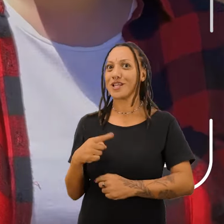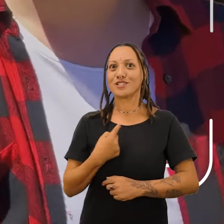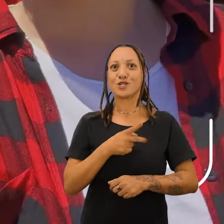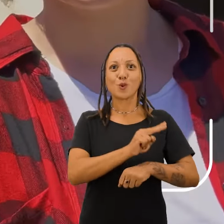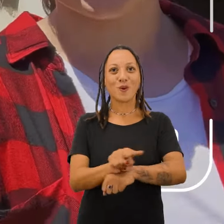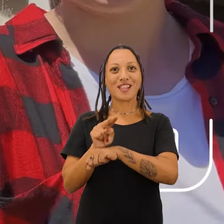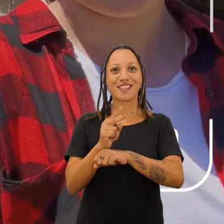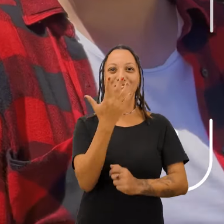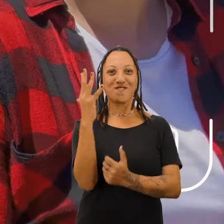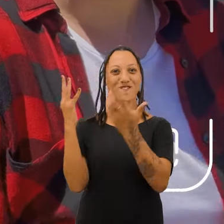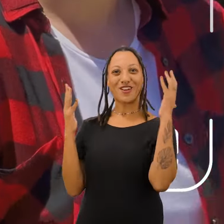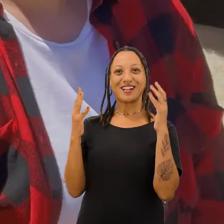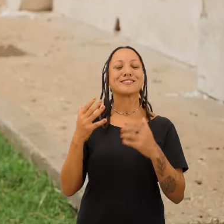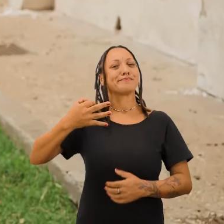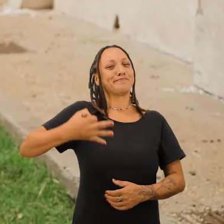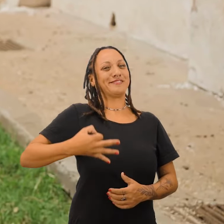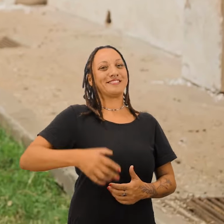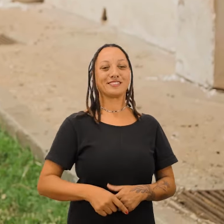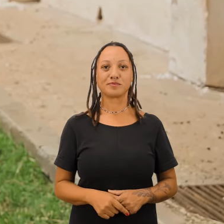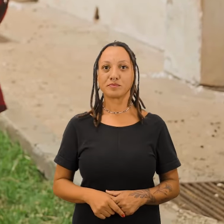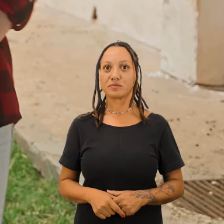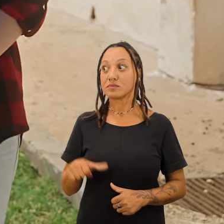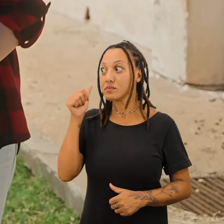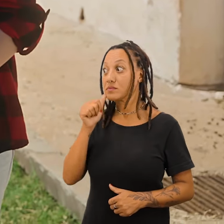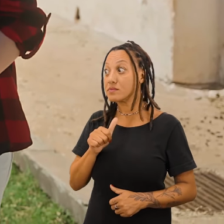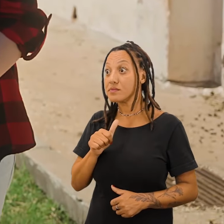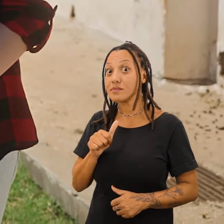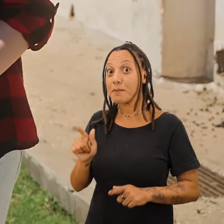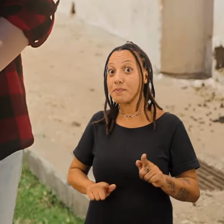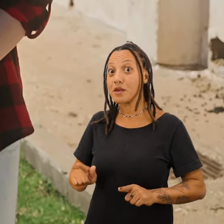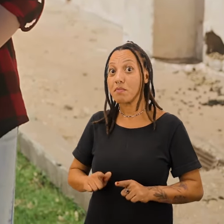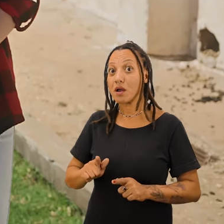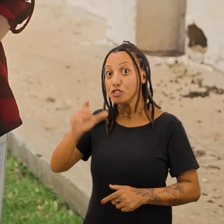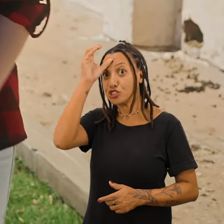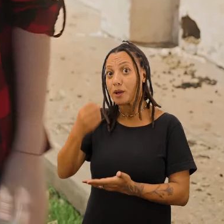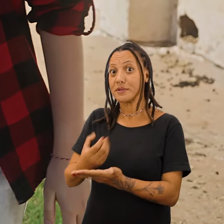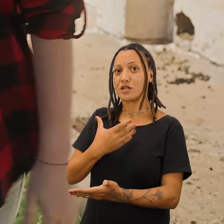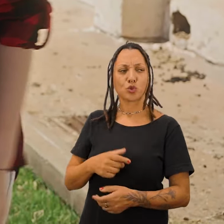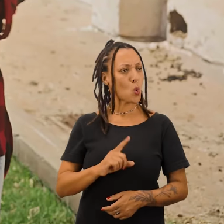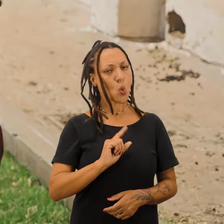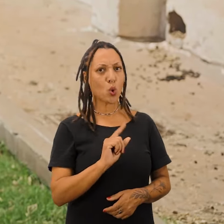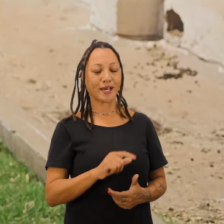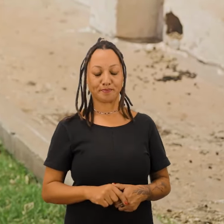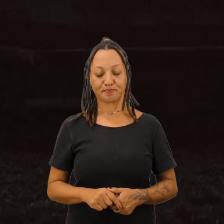but it's great that it is helping us take care of our forests. [Jotapê] Definitely. [Notification] [Jotapê] Hey, cousin... A message from auntie has arrived.